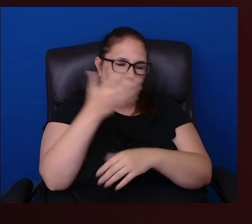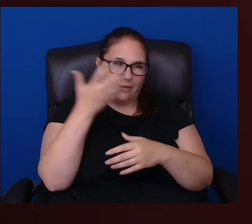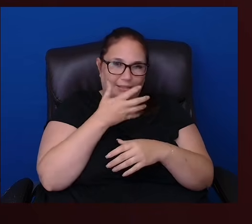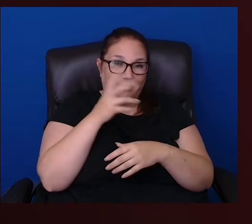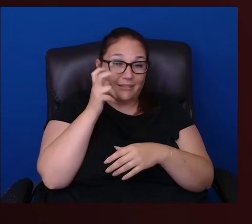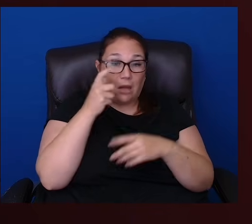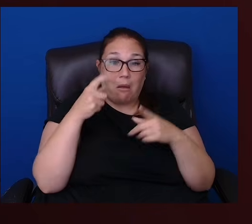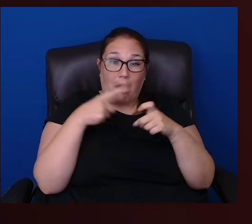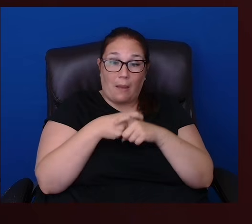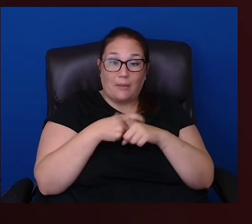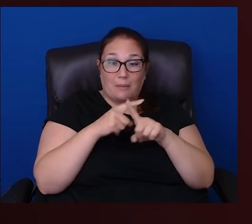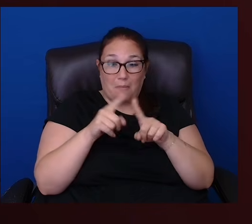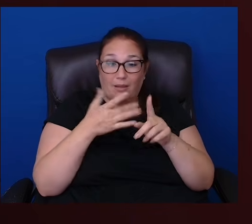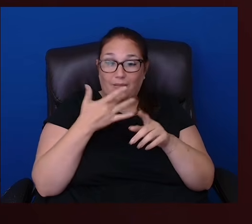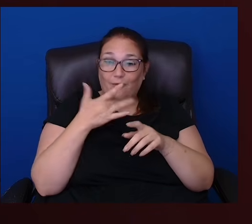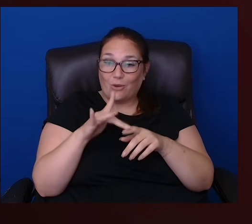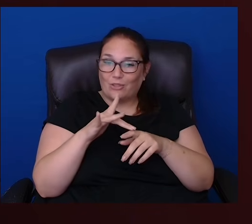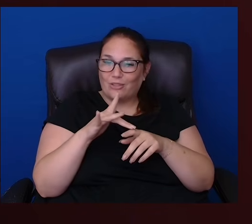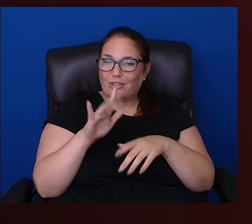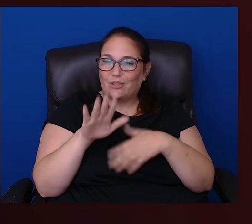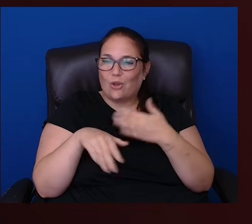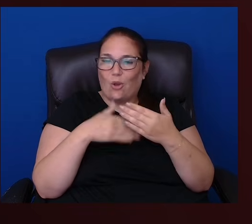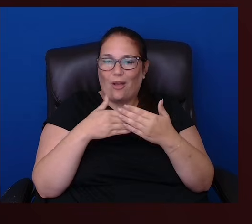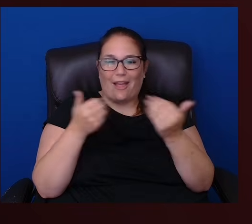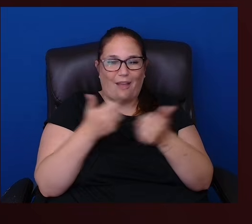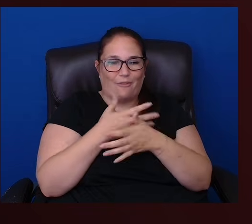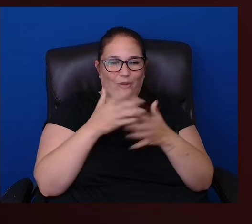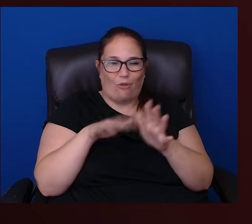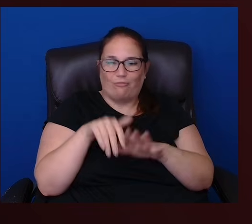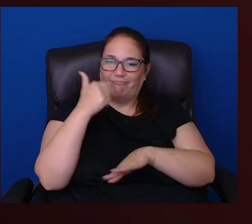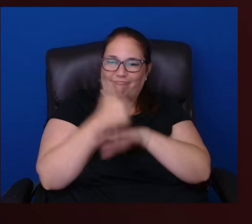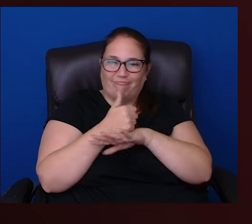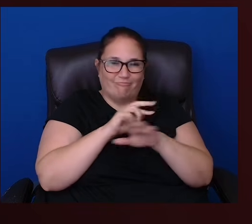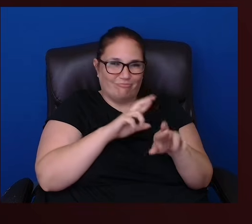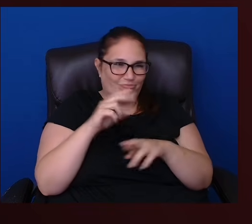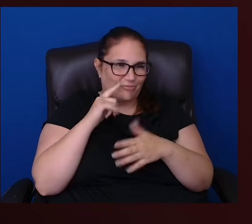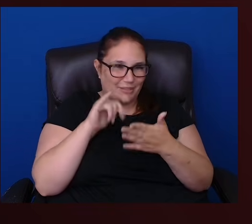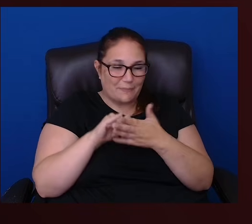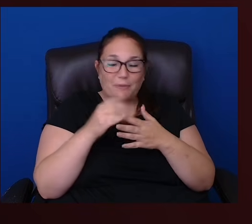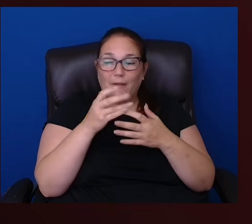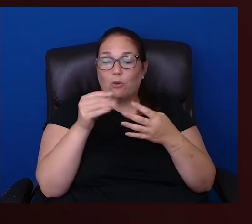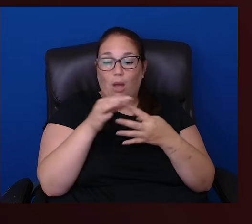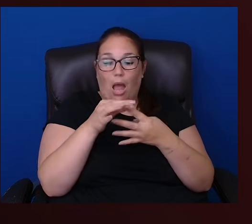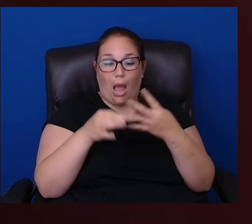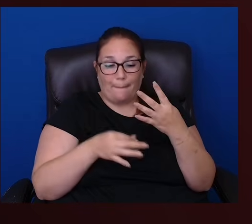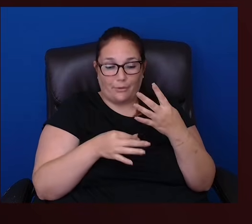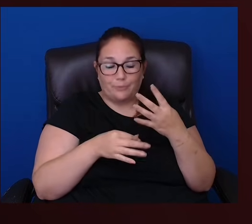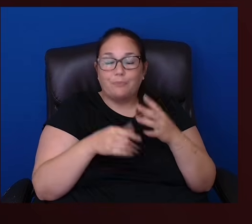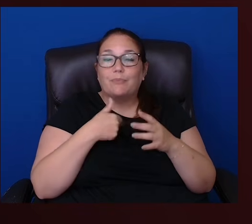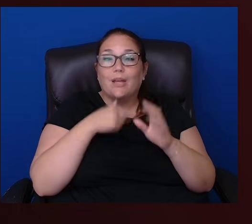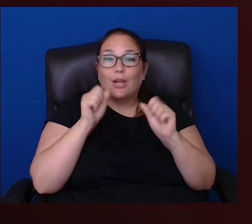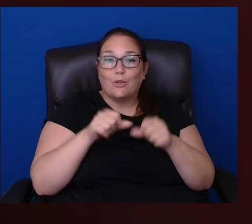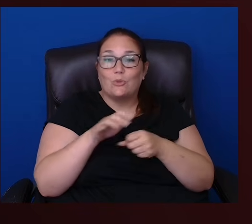but fortunately, this is all pre-wired for that, okay. So, I have a few options there. I could use local on disk for prototyping.